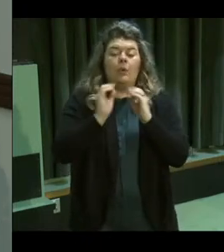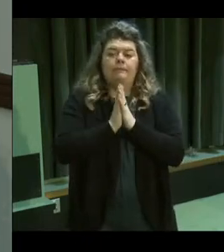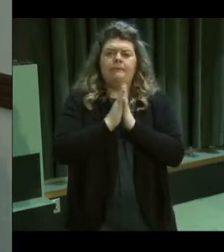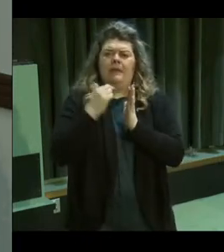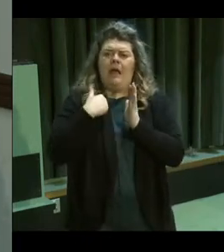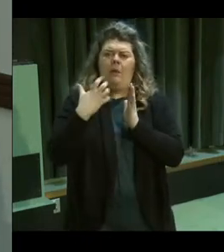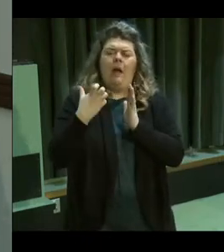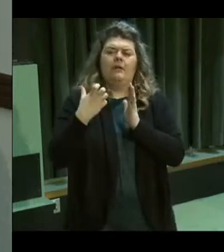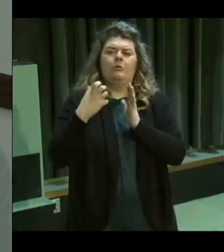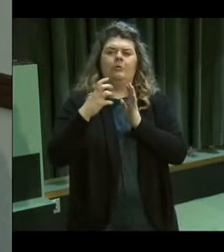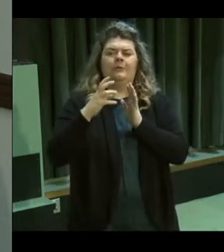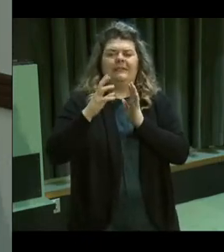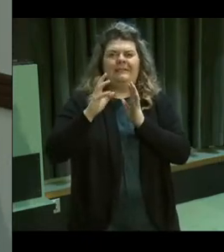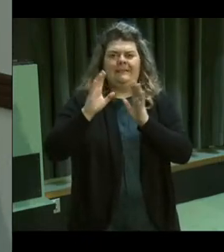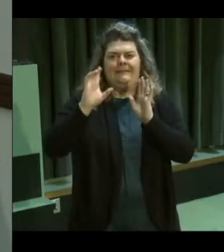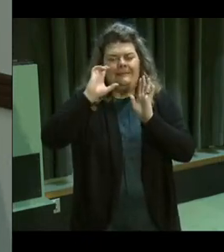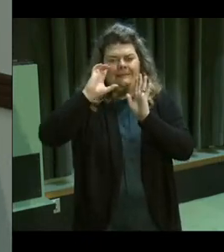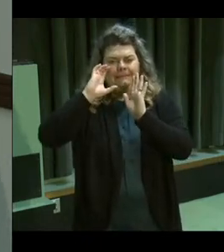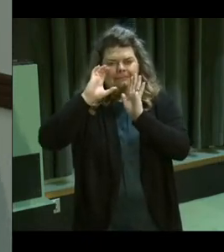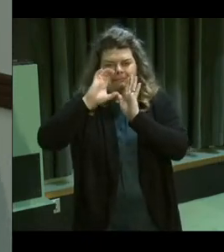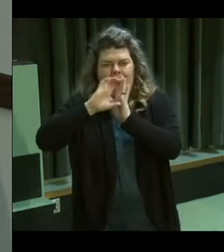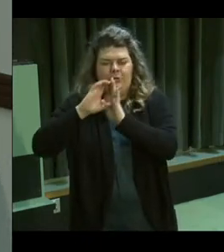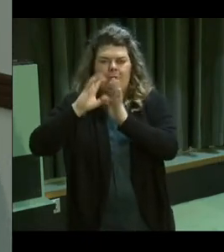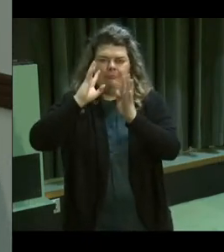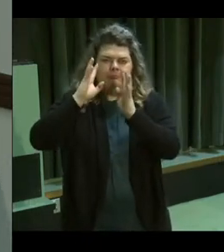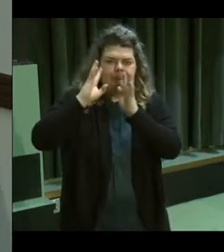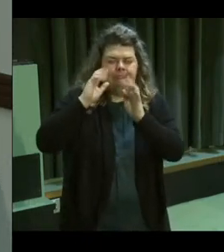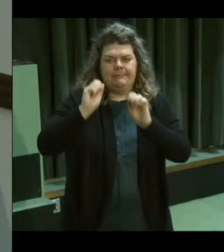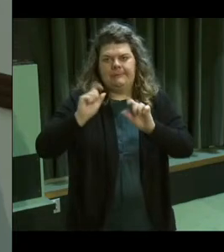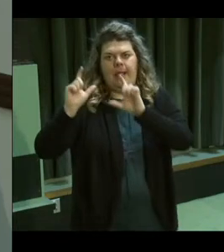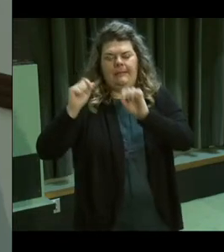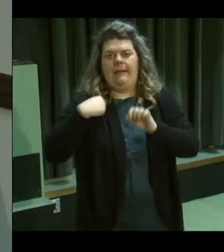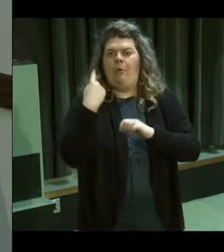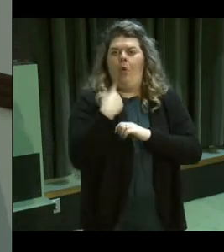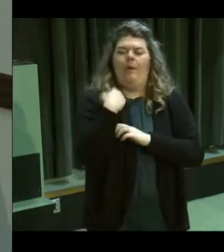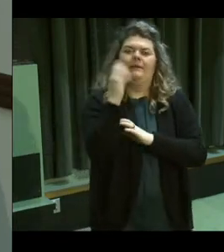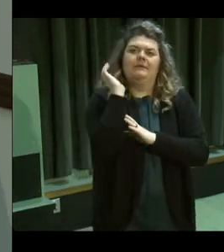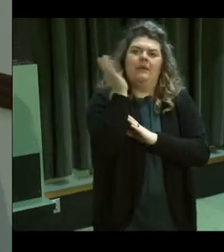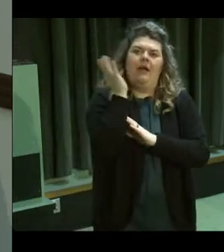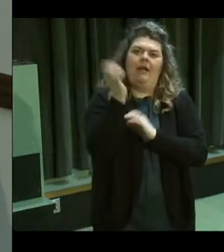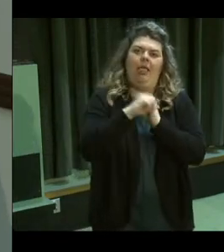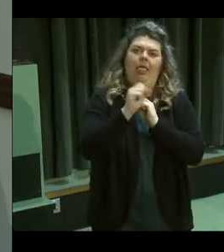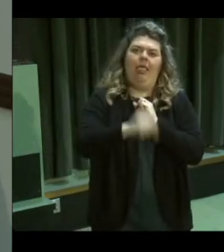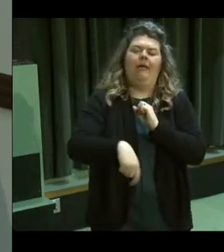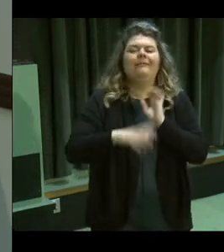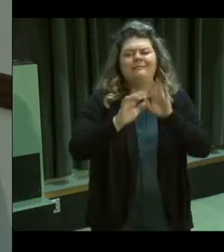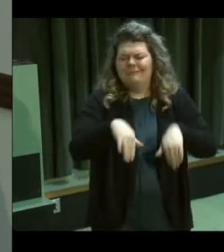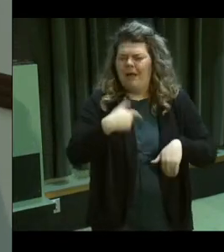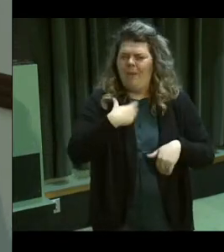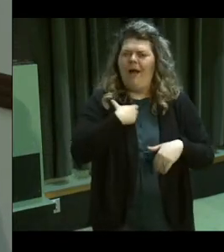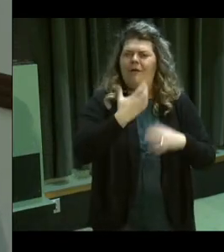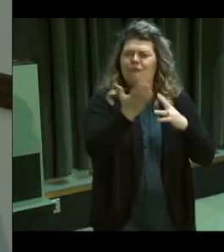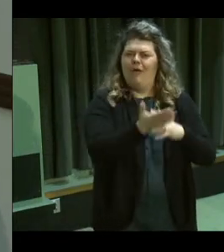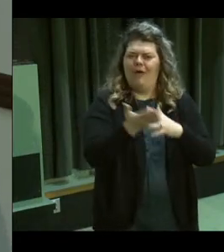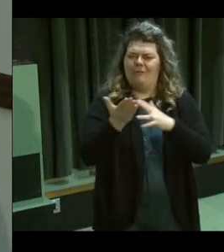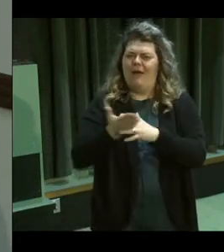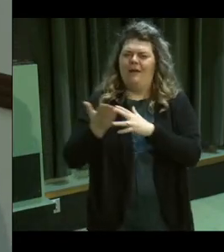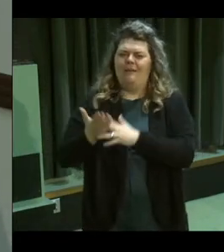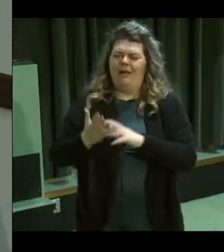wanted to put together these slides just because I'm always